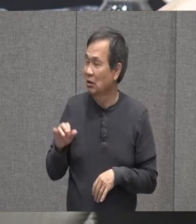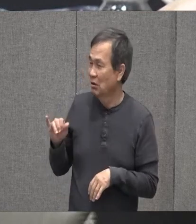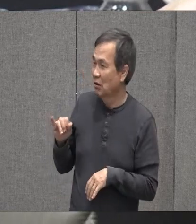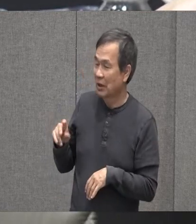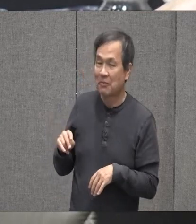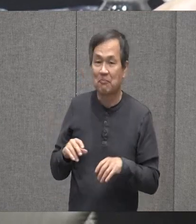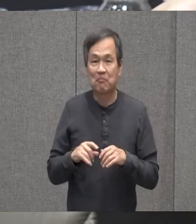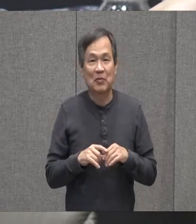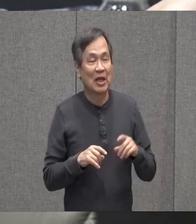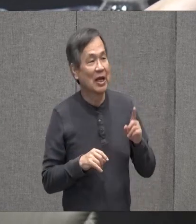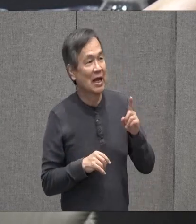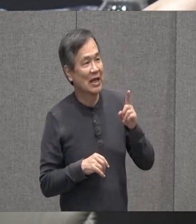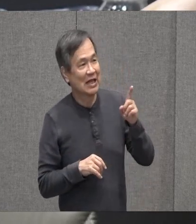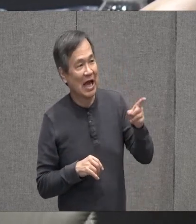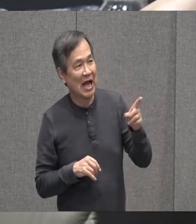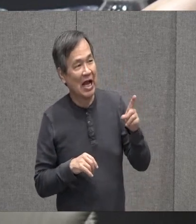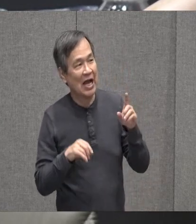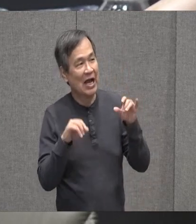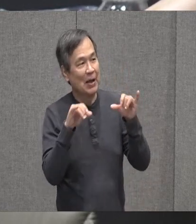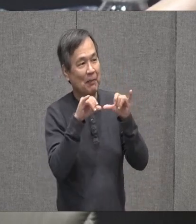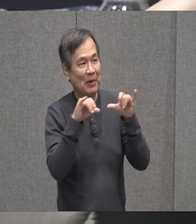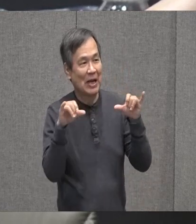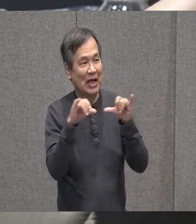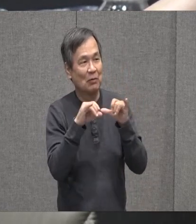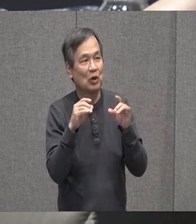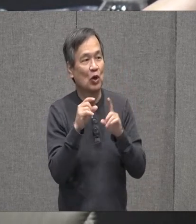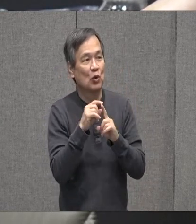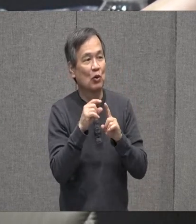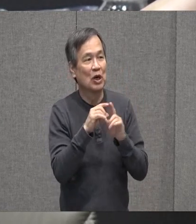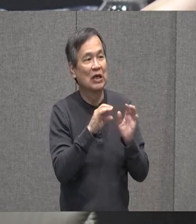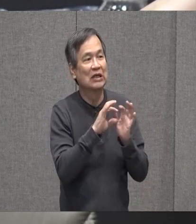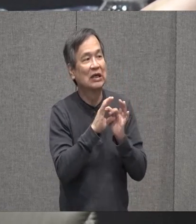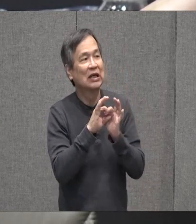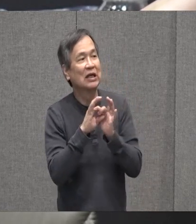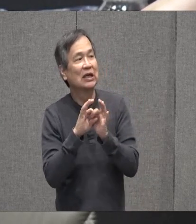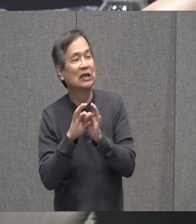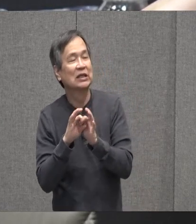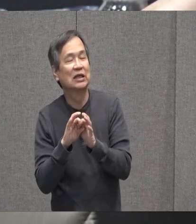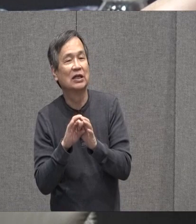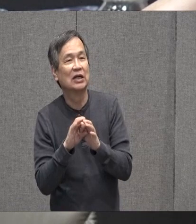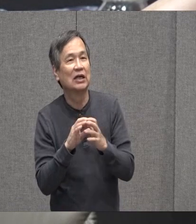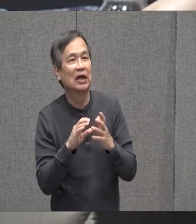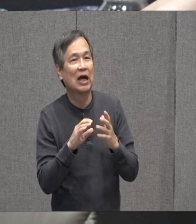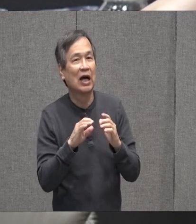[Karnas] And this measurement word is related to the sides of a shape